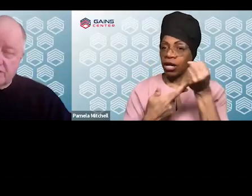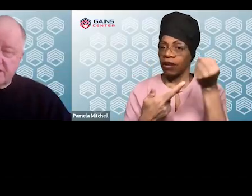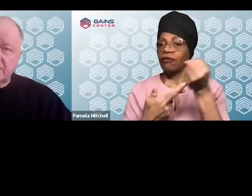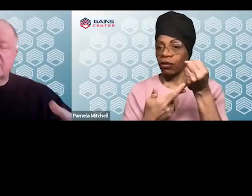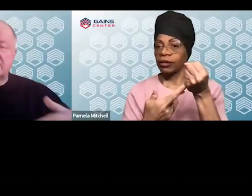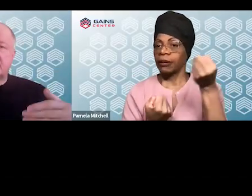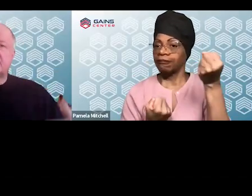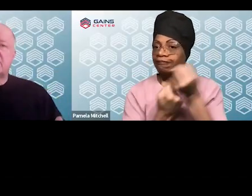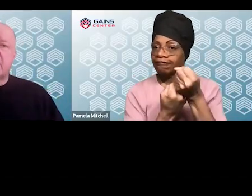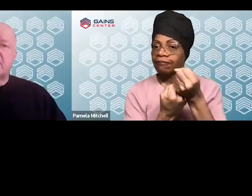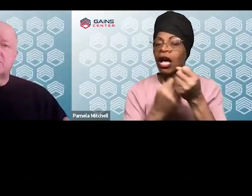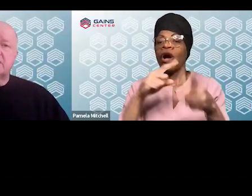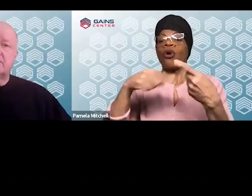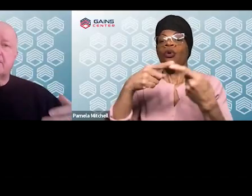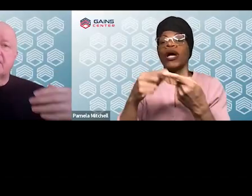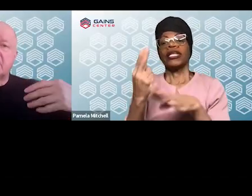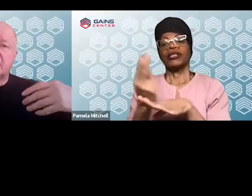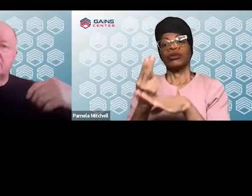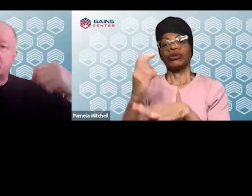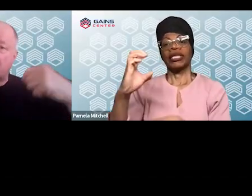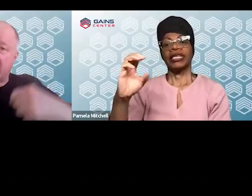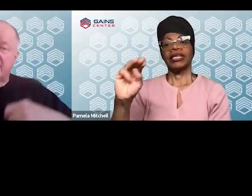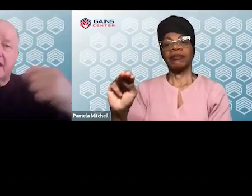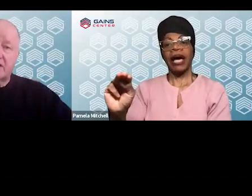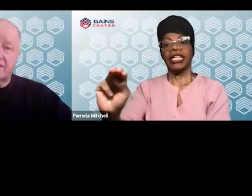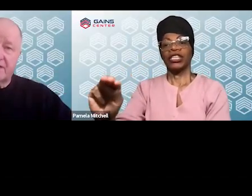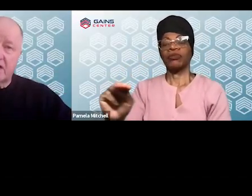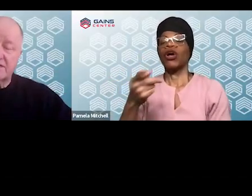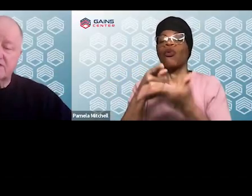When using contingency management, you're handing out gift cards.